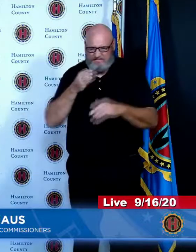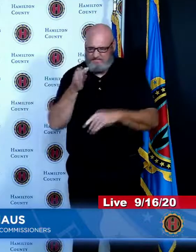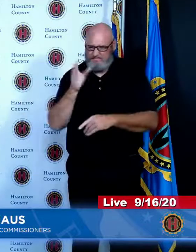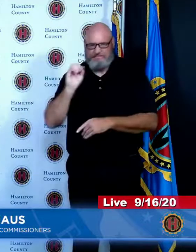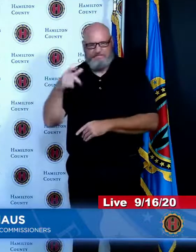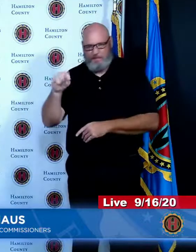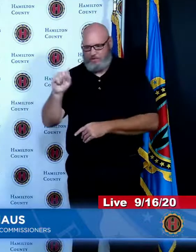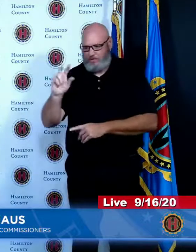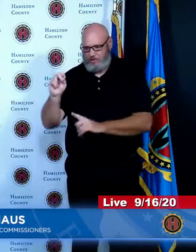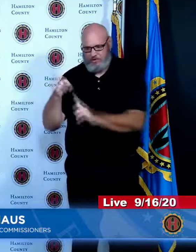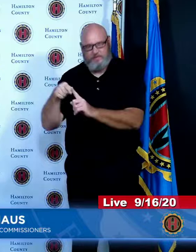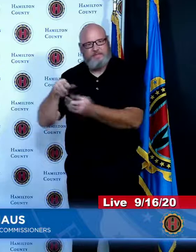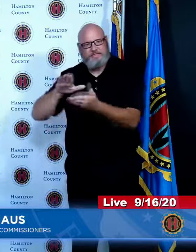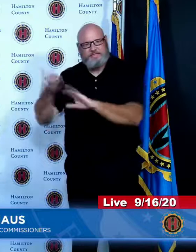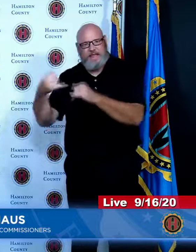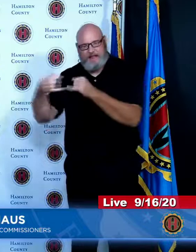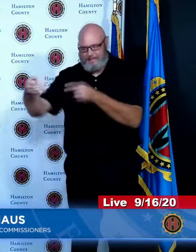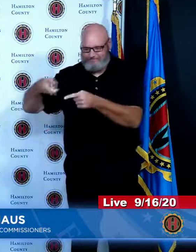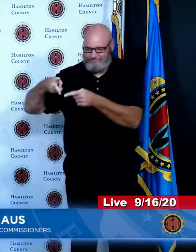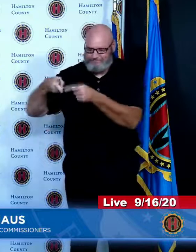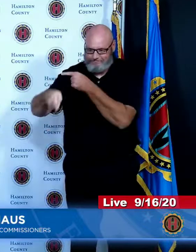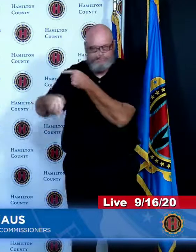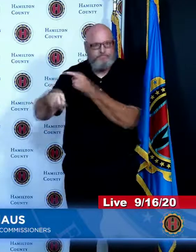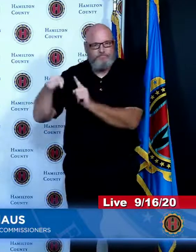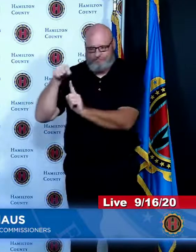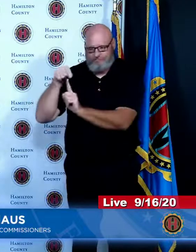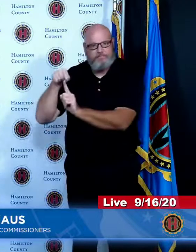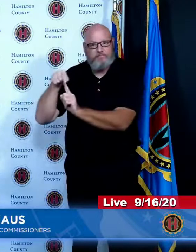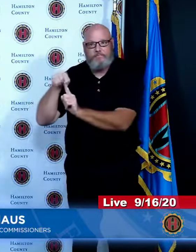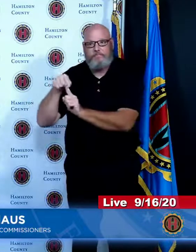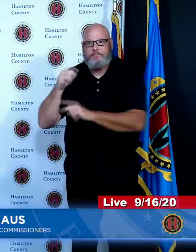counted we lose eighteen hundred dollars in federal funding